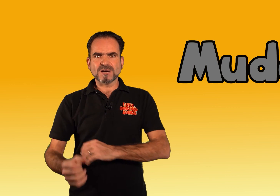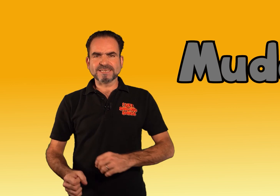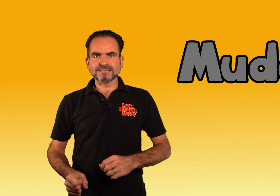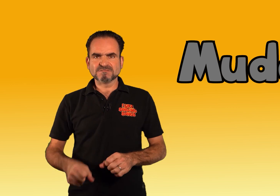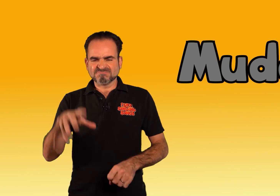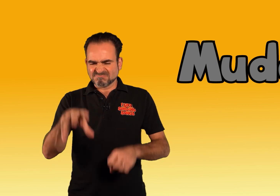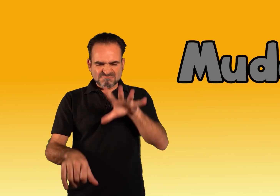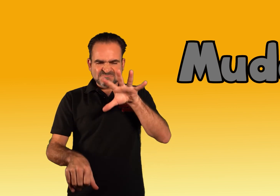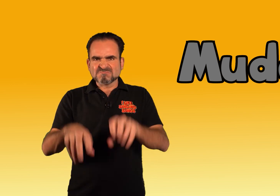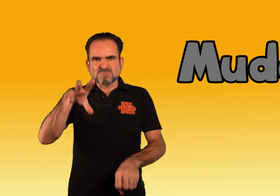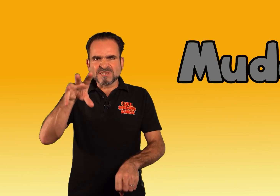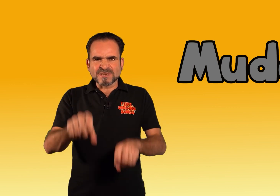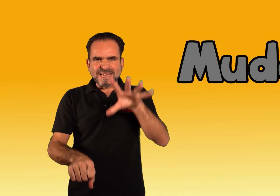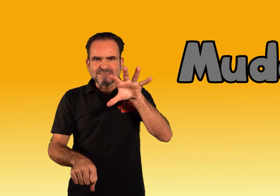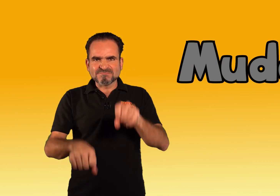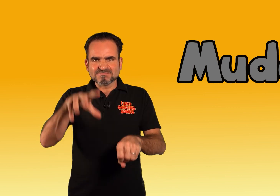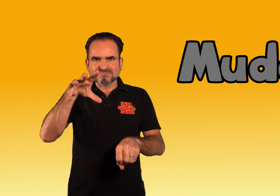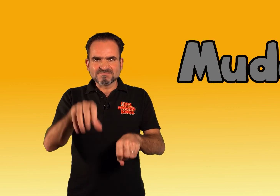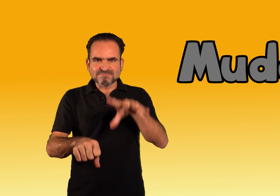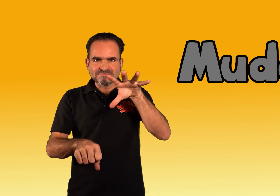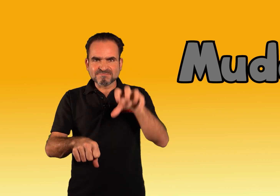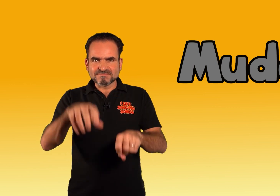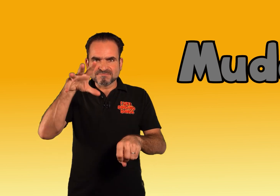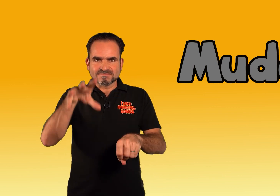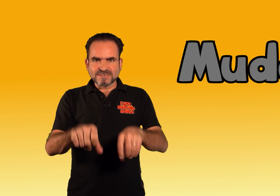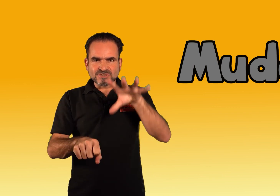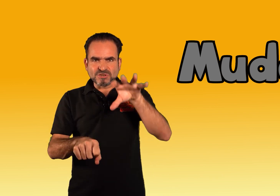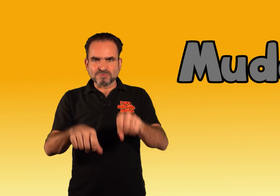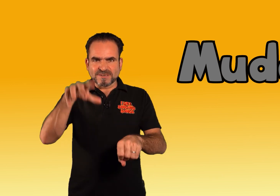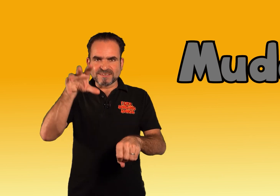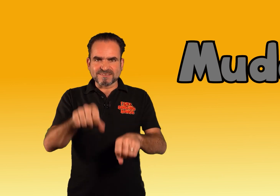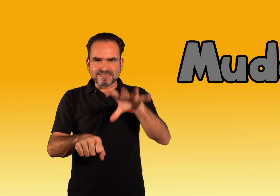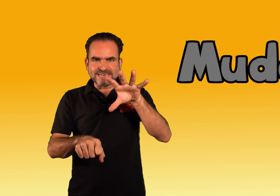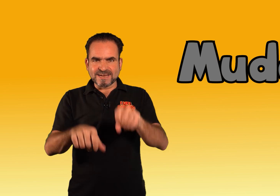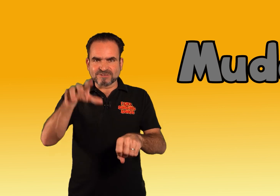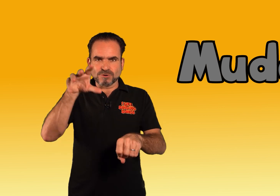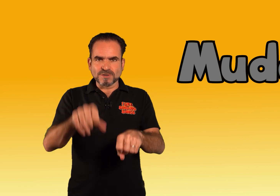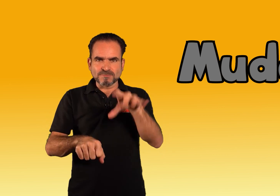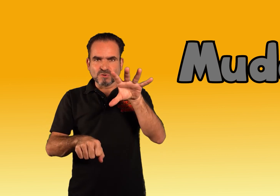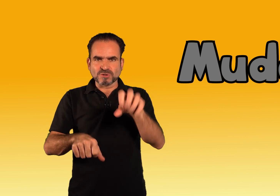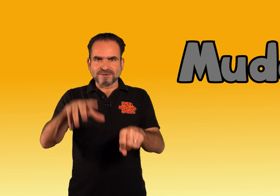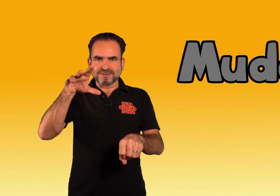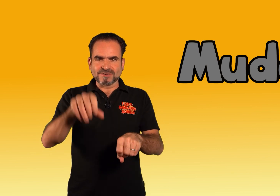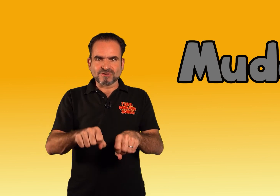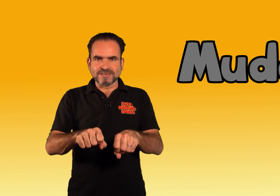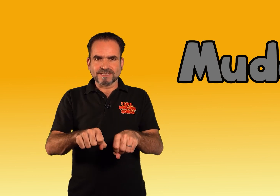Muddy ..... we're doing that Excuse me if this isn't an ASl one..... I'm not doing finger singing